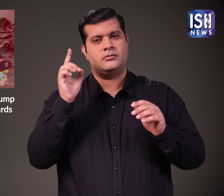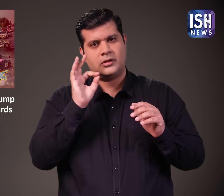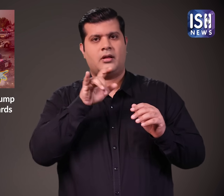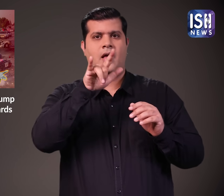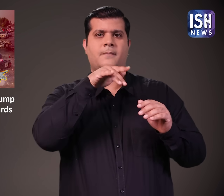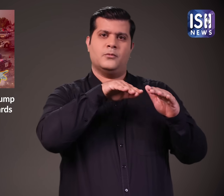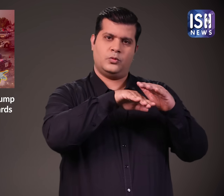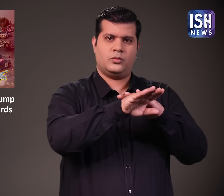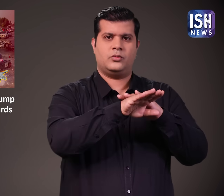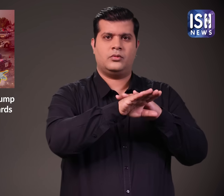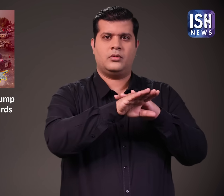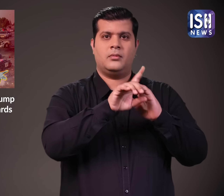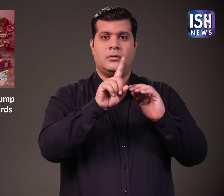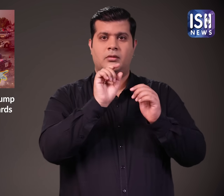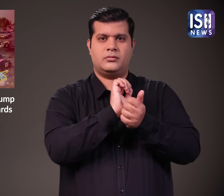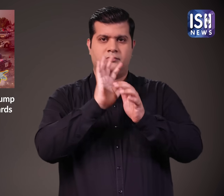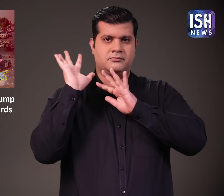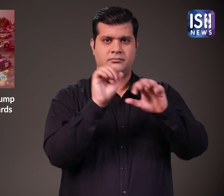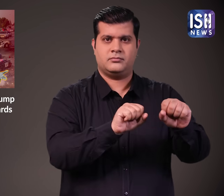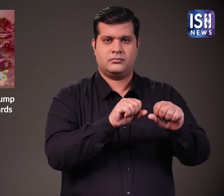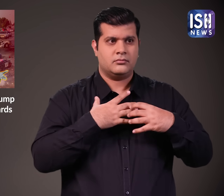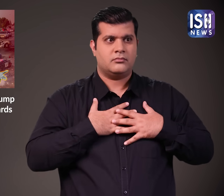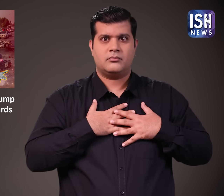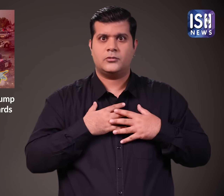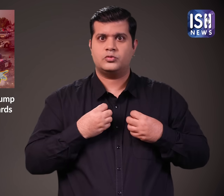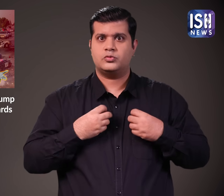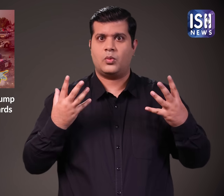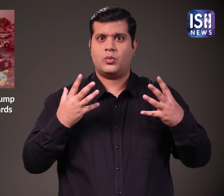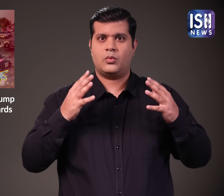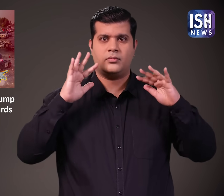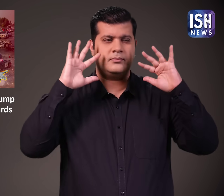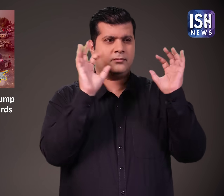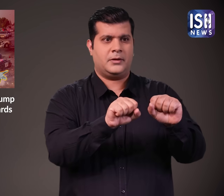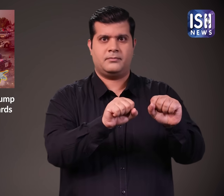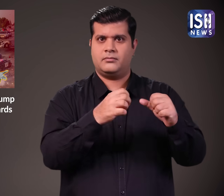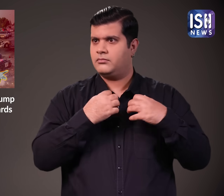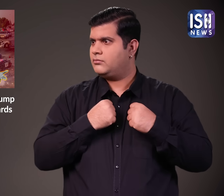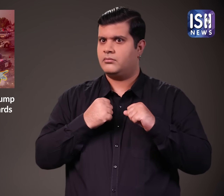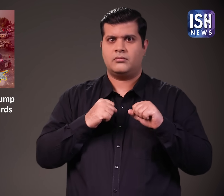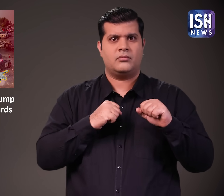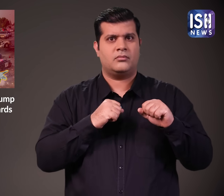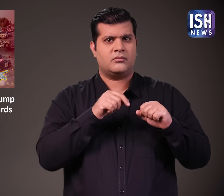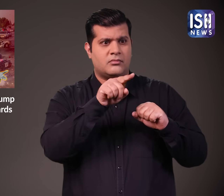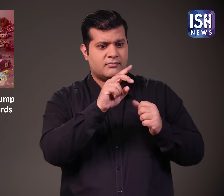Khaby was at the airport where he was arrested. He was shocked!